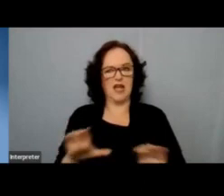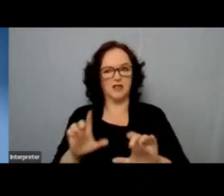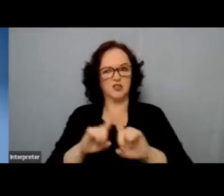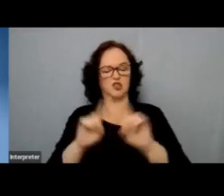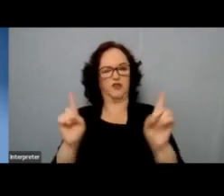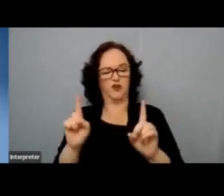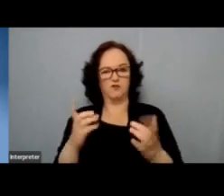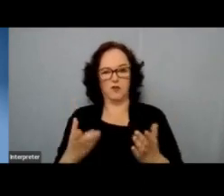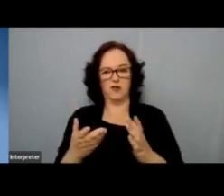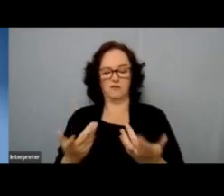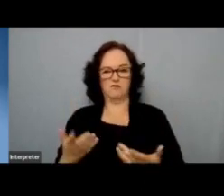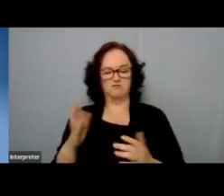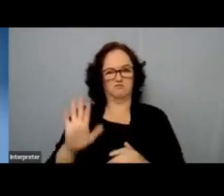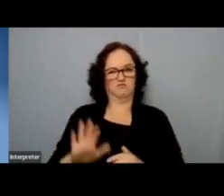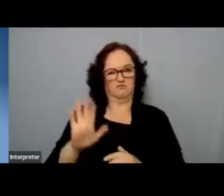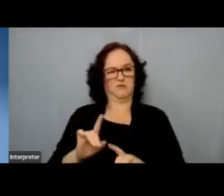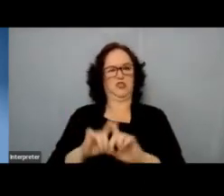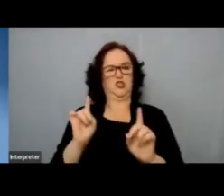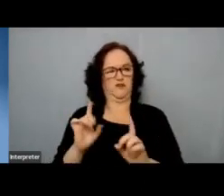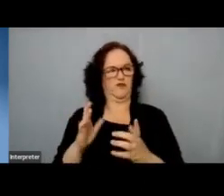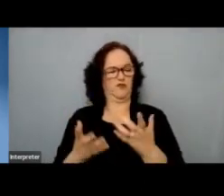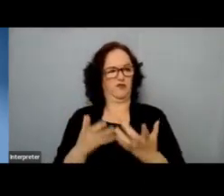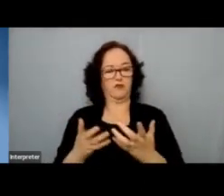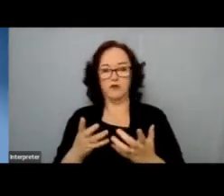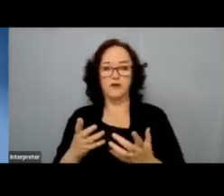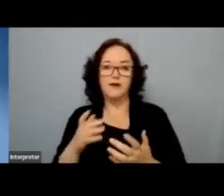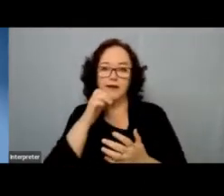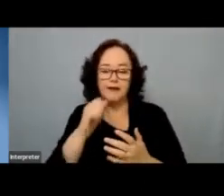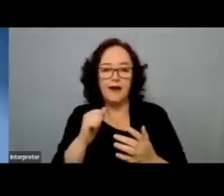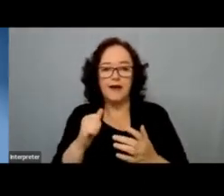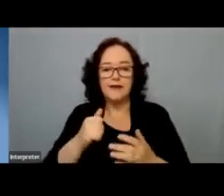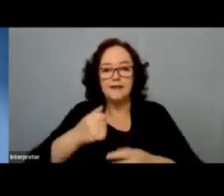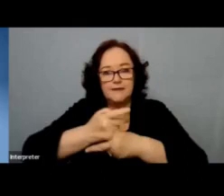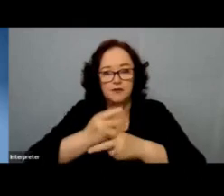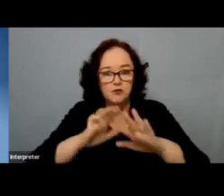able to parent in a way that they would like to. They can it's not an excuse. It's a